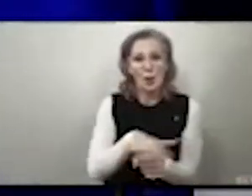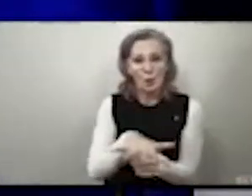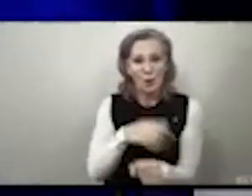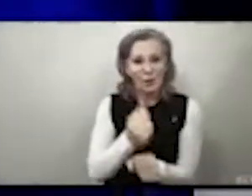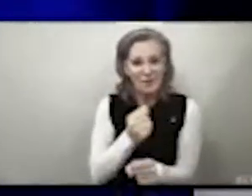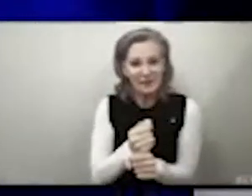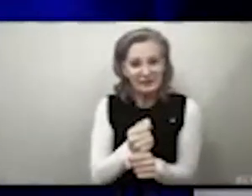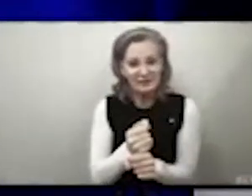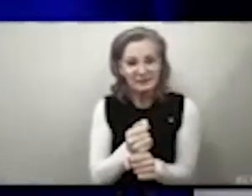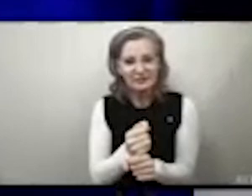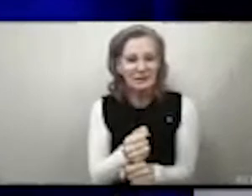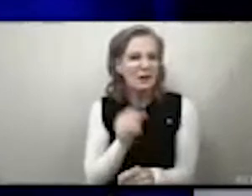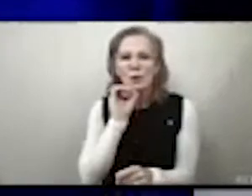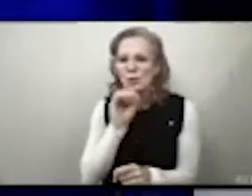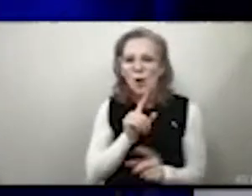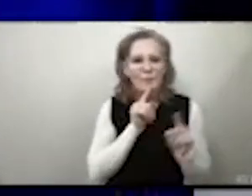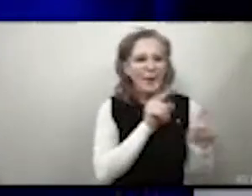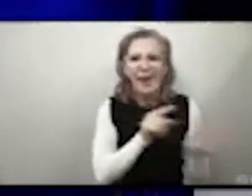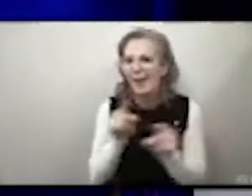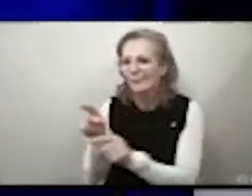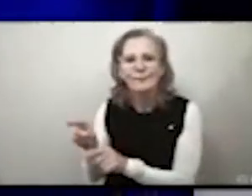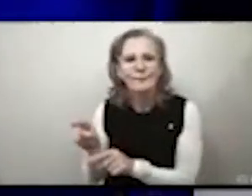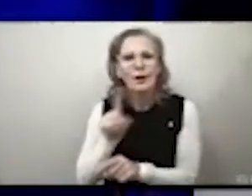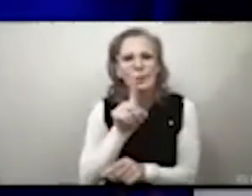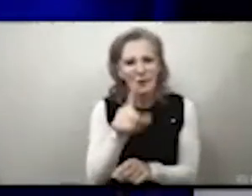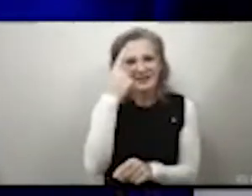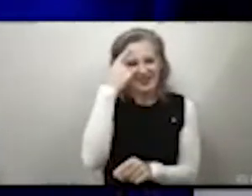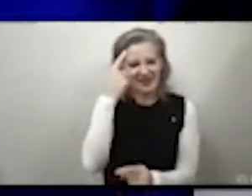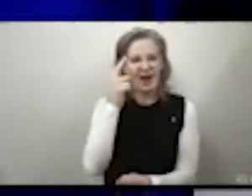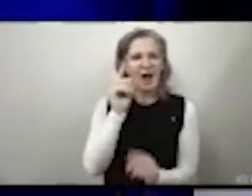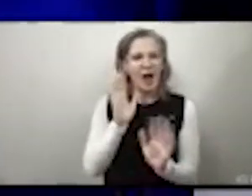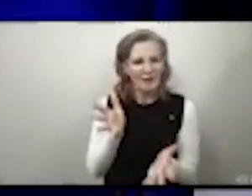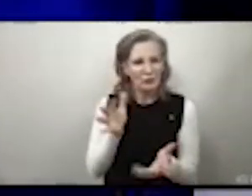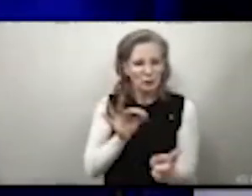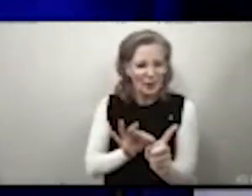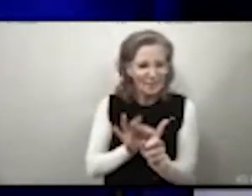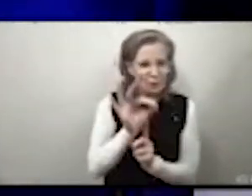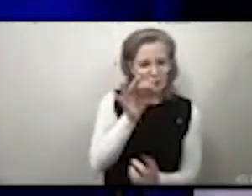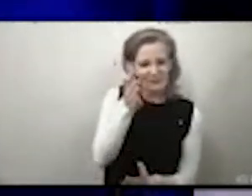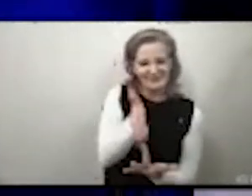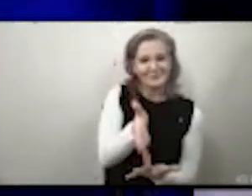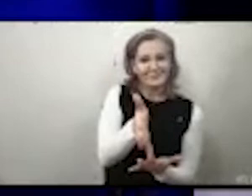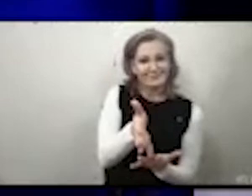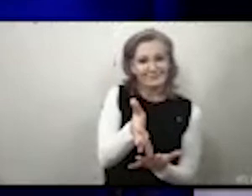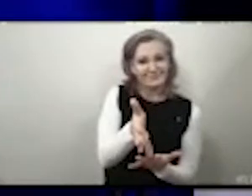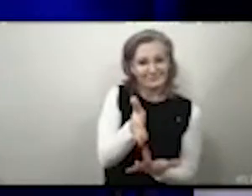at that intermediate level about communicating what the risks are, but also in a very practical way saying to